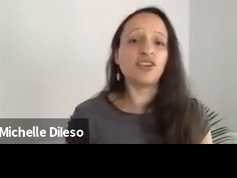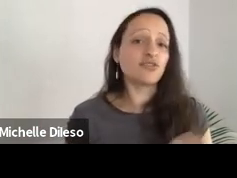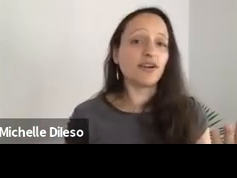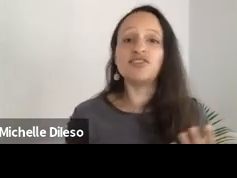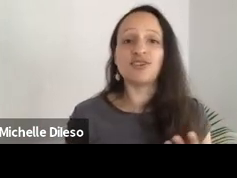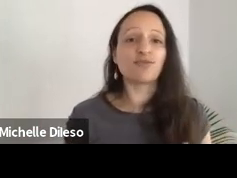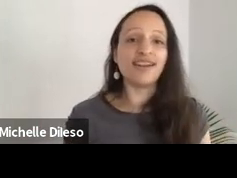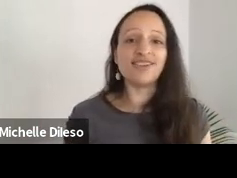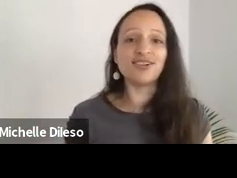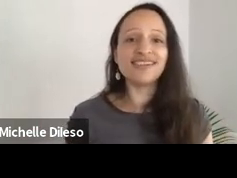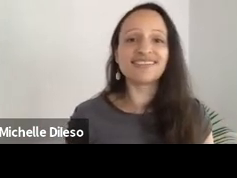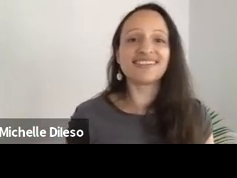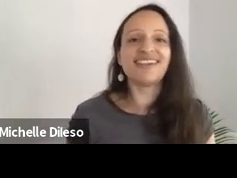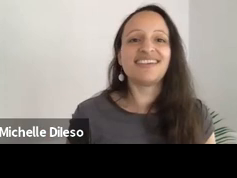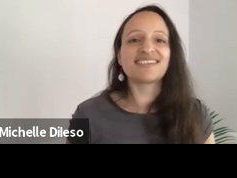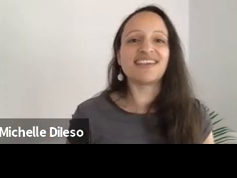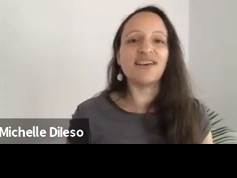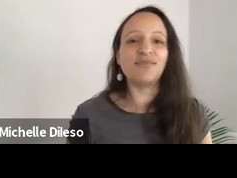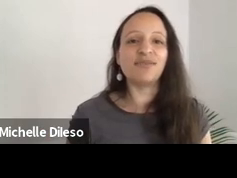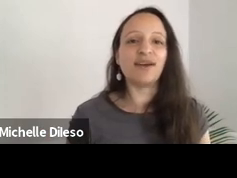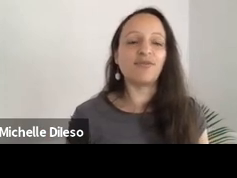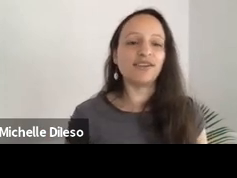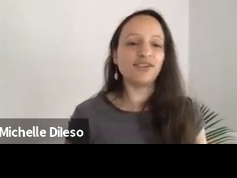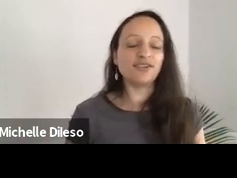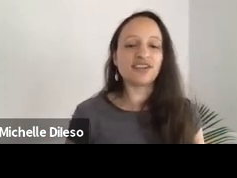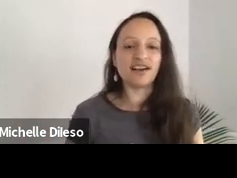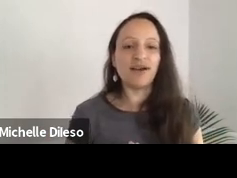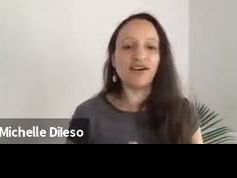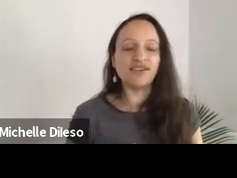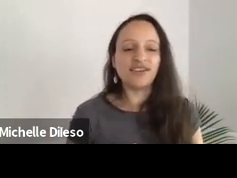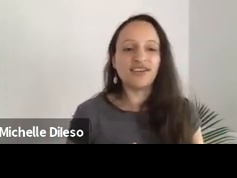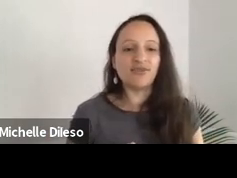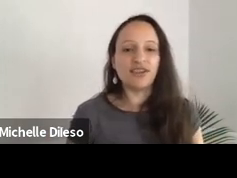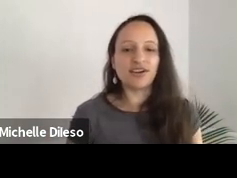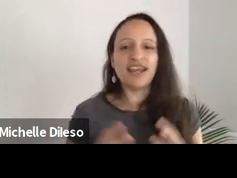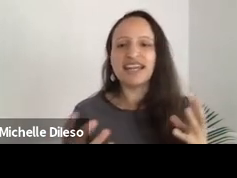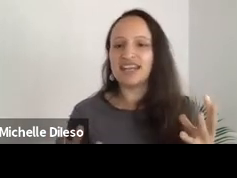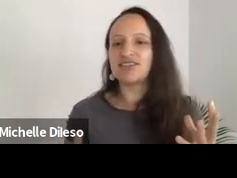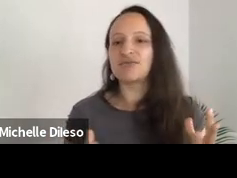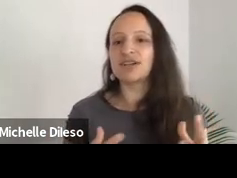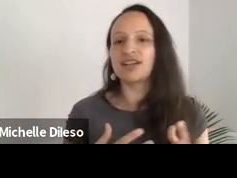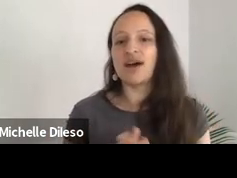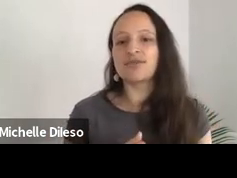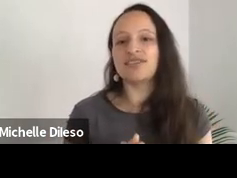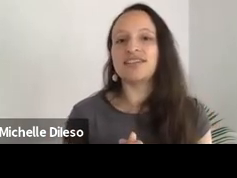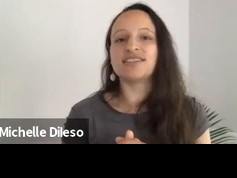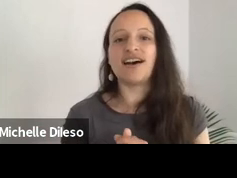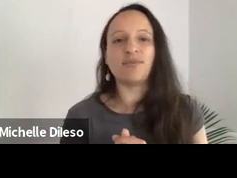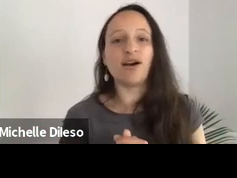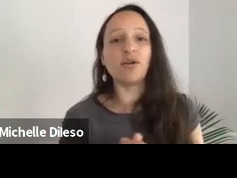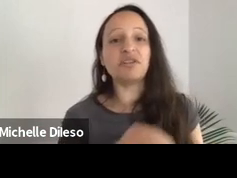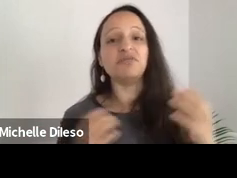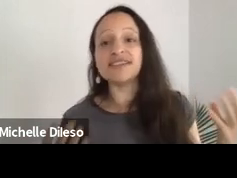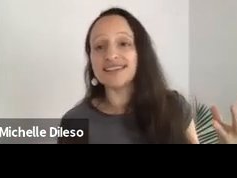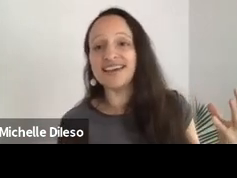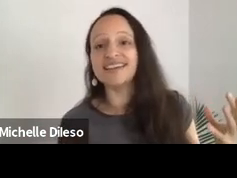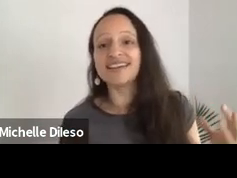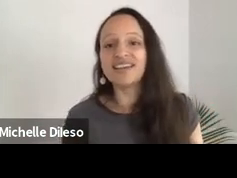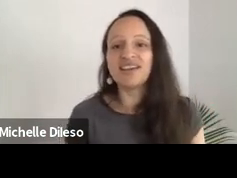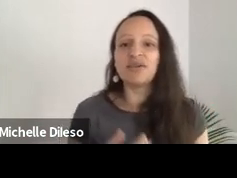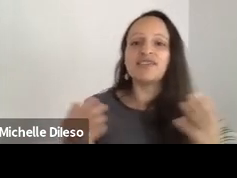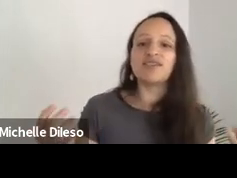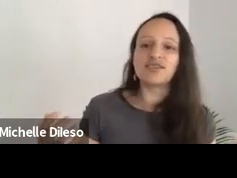Some just want to jump right into it. Some might want to talk about when they're in it. It's a really good opportunity to talk about what it feels like.